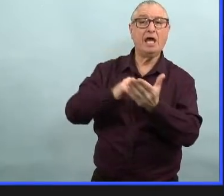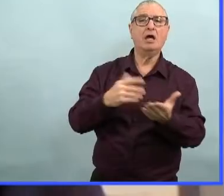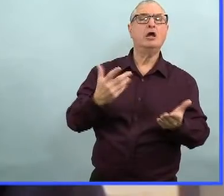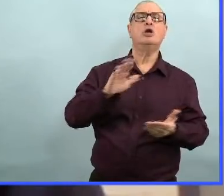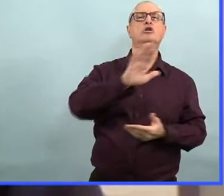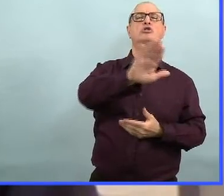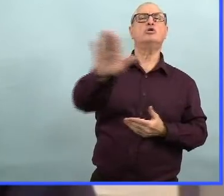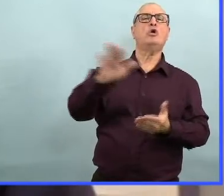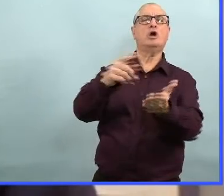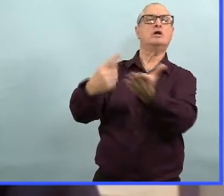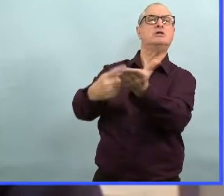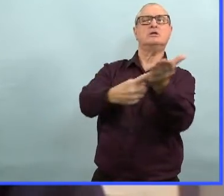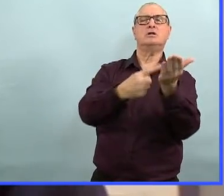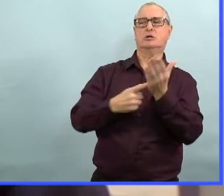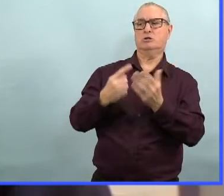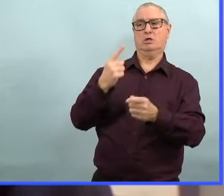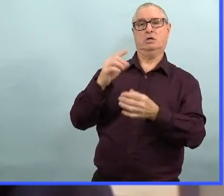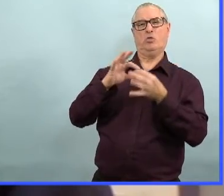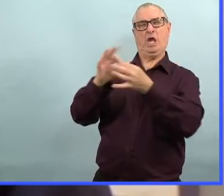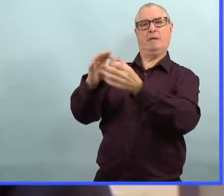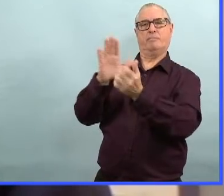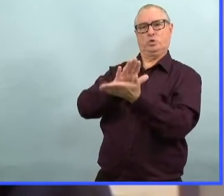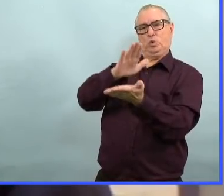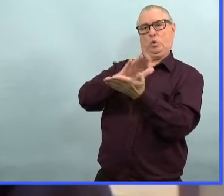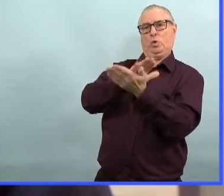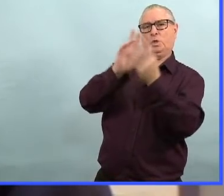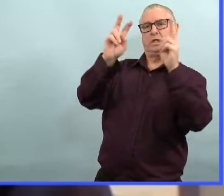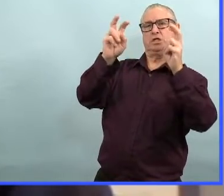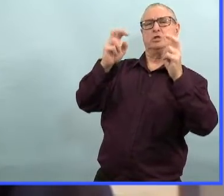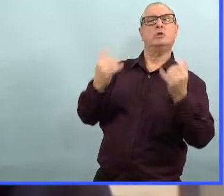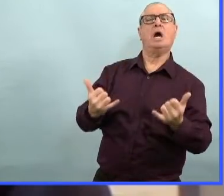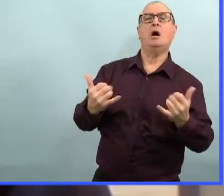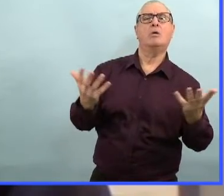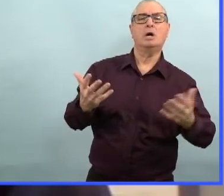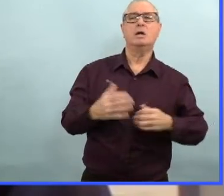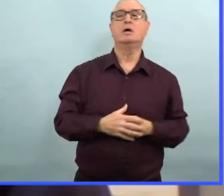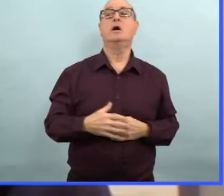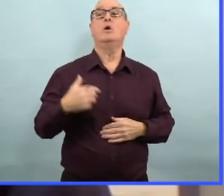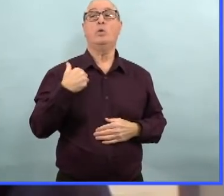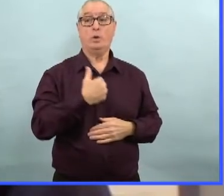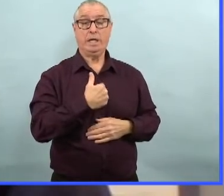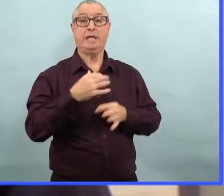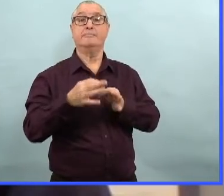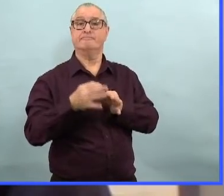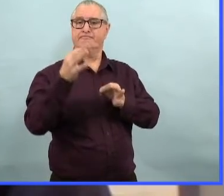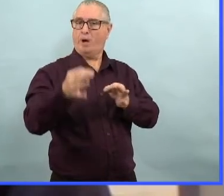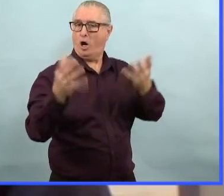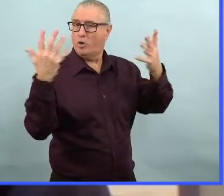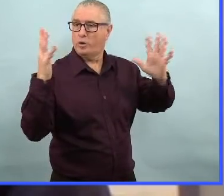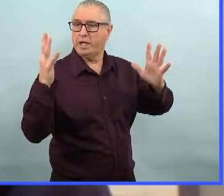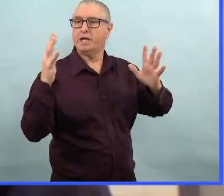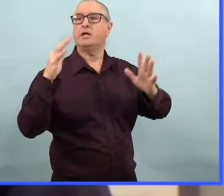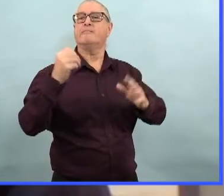so of course we extended uh by a couple days there we needed to see uh get more time to see